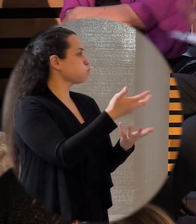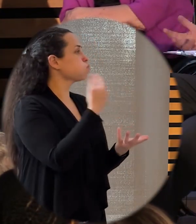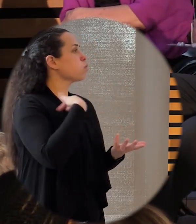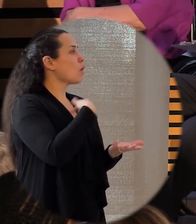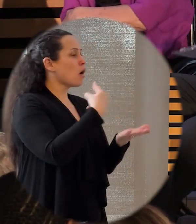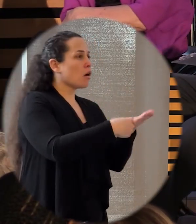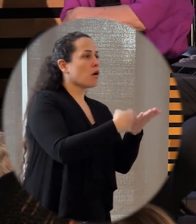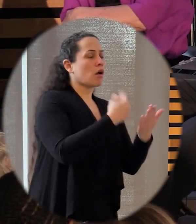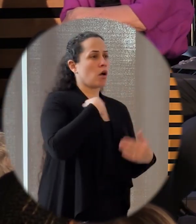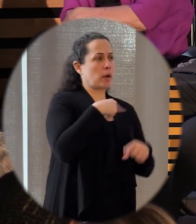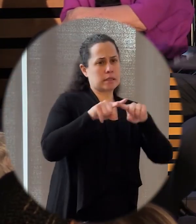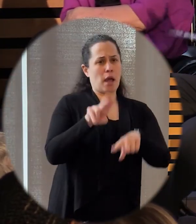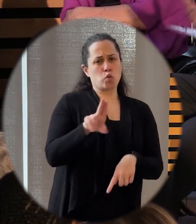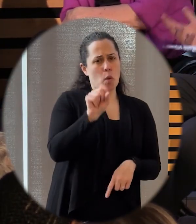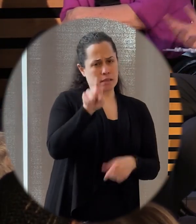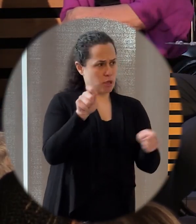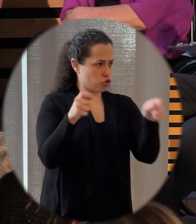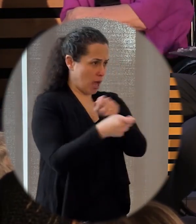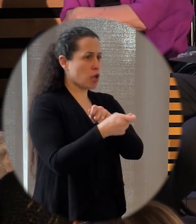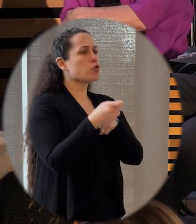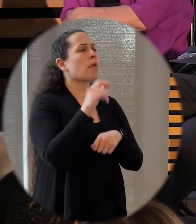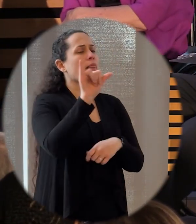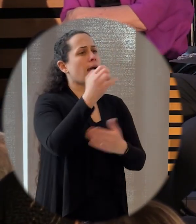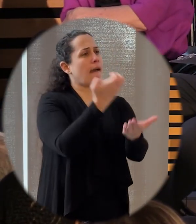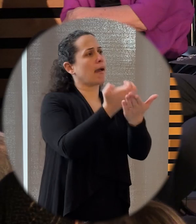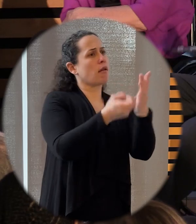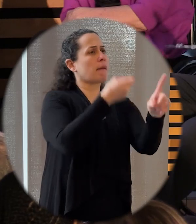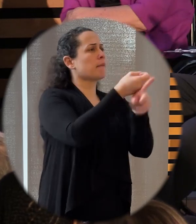dependence on the United States has to change. What's the economic effect of that? Here's a